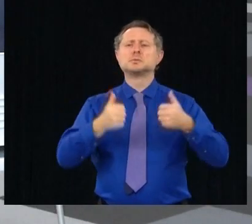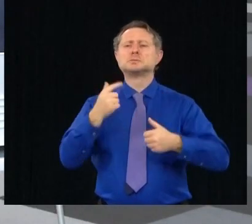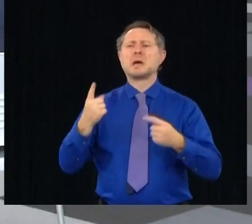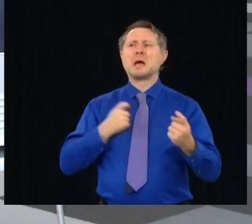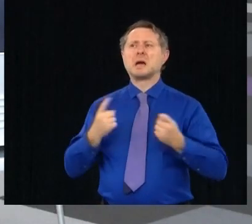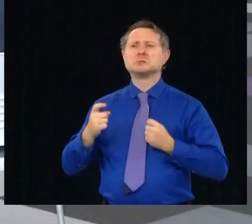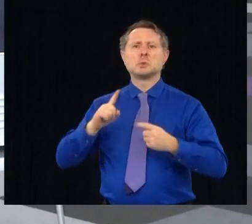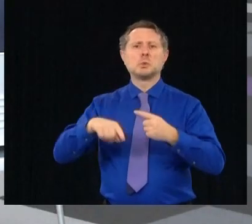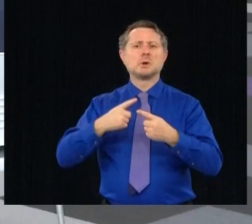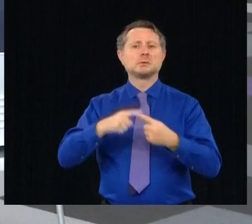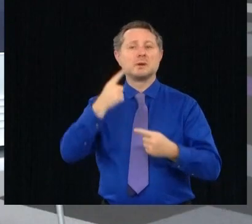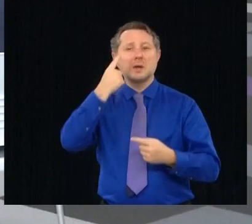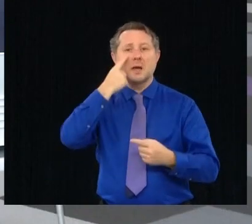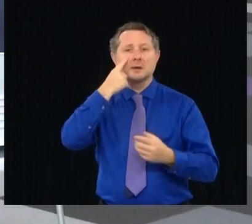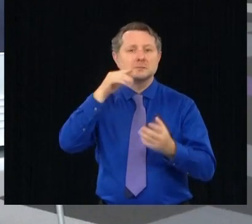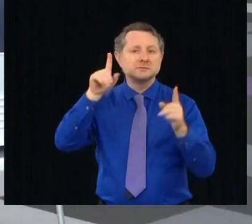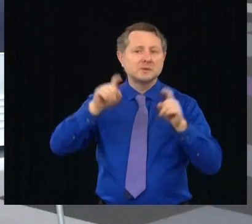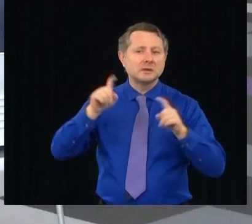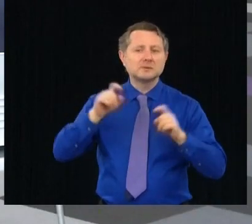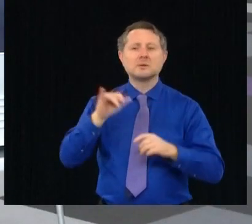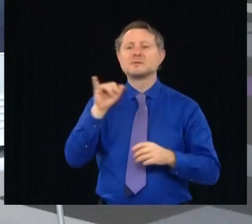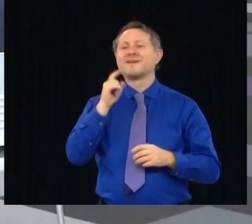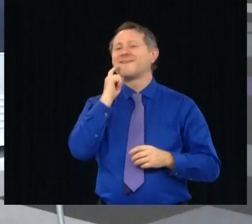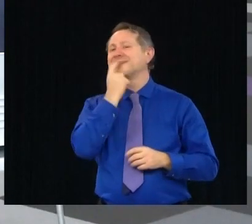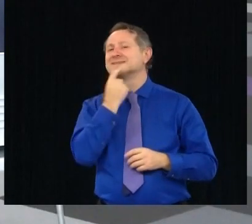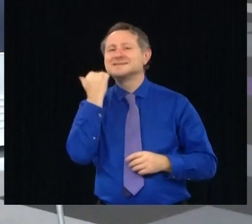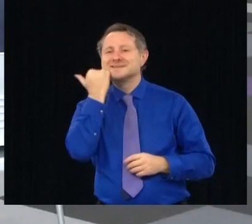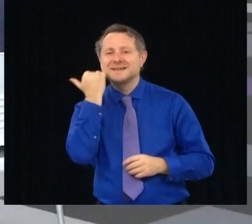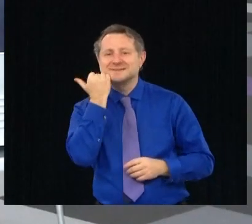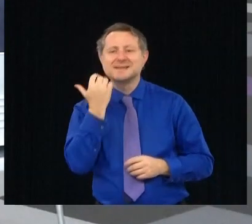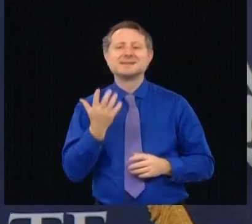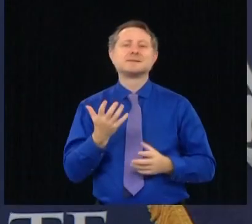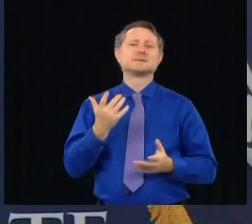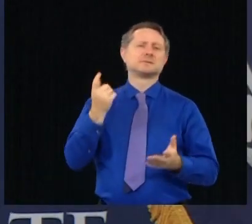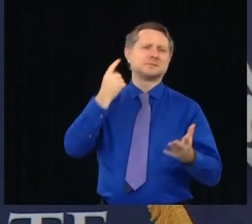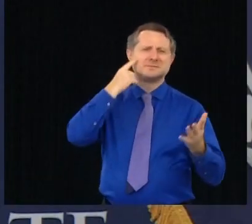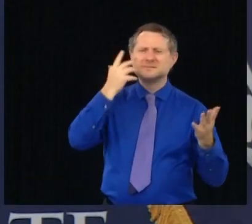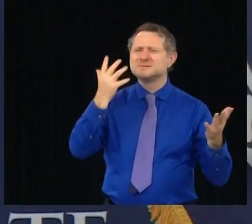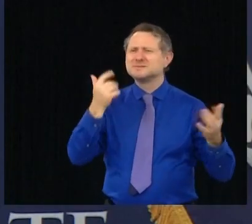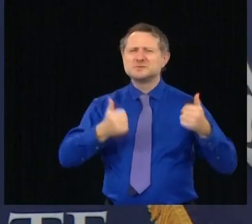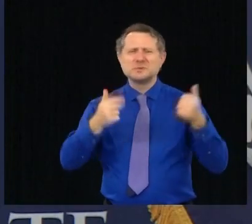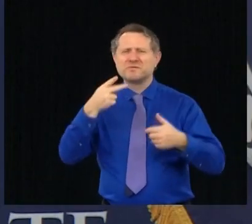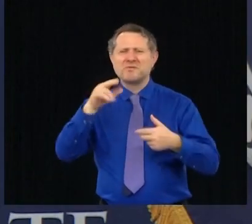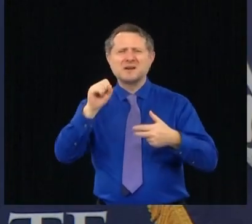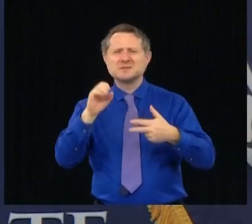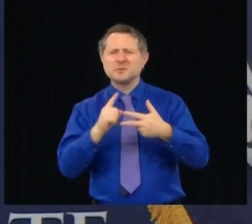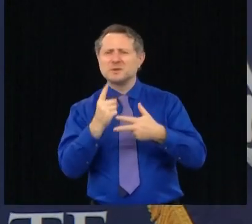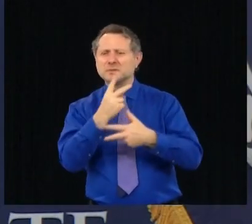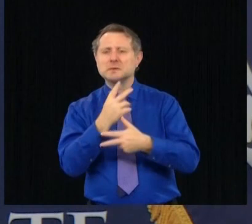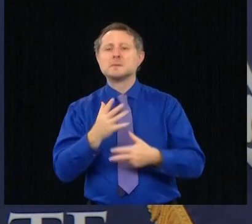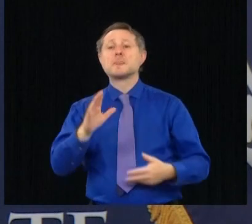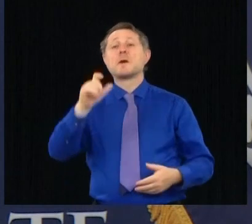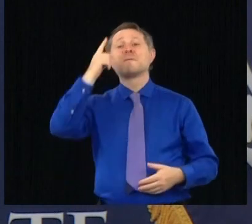WHAT PHASE DO THEY FALL IN? A LOT OF PEOPLE ARE ASKING WHEN THEY CAN GET THEIR EYES CHECKED